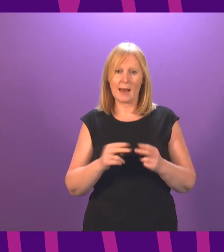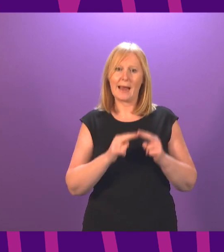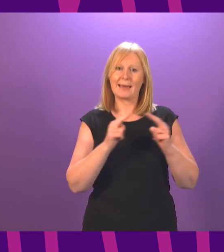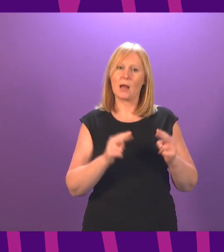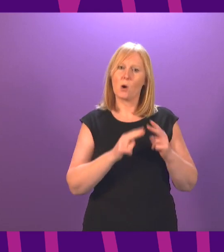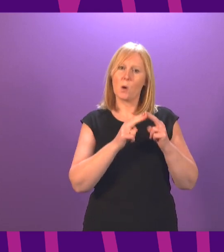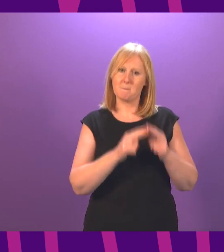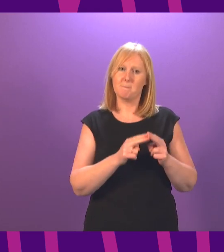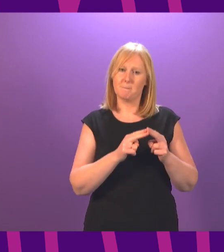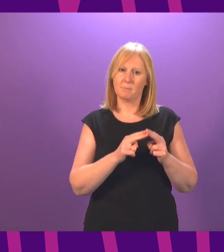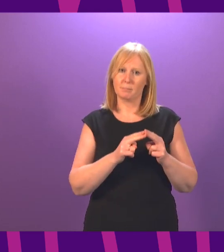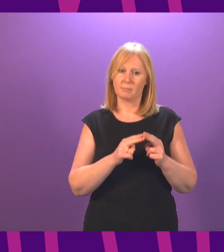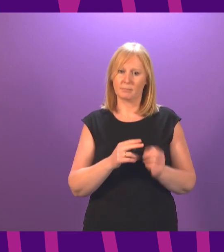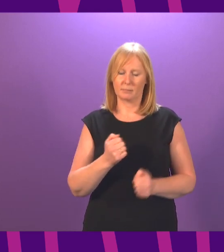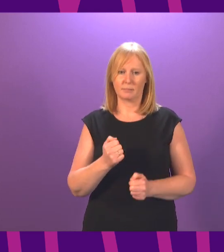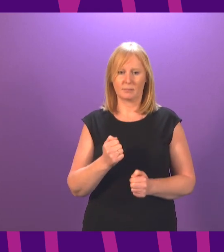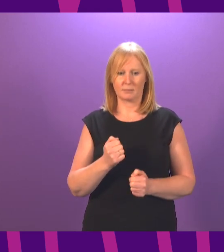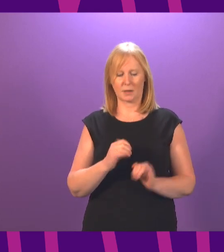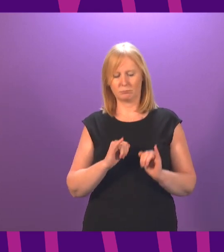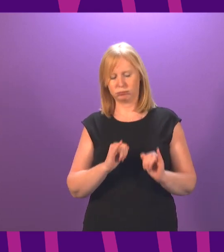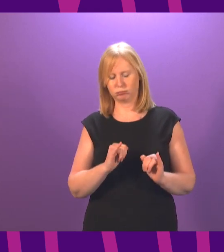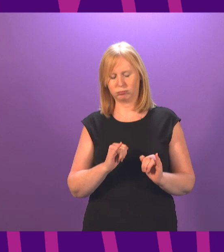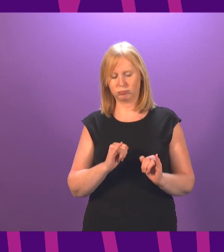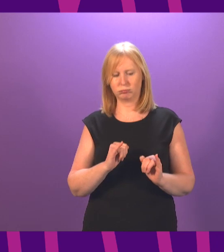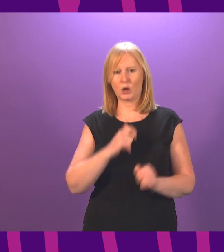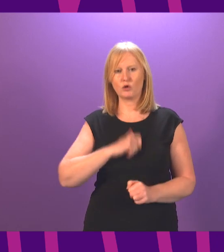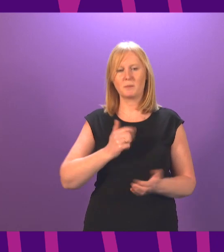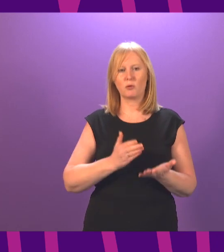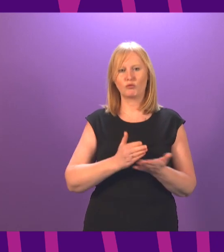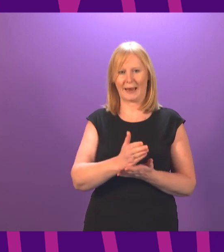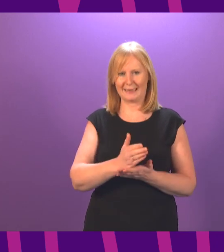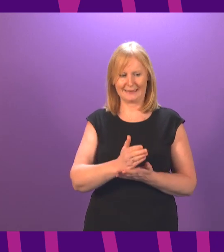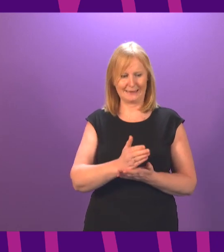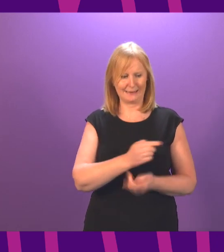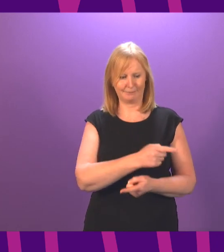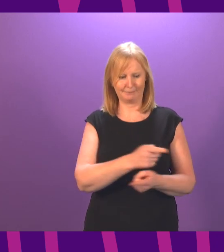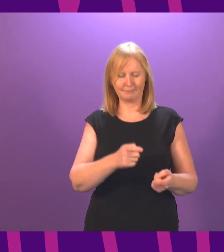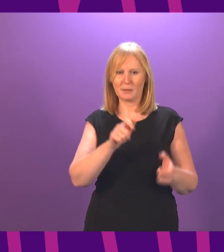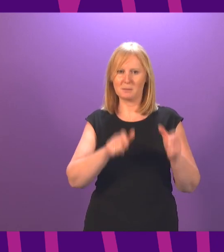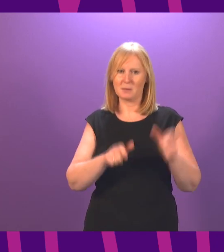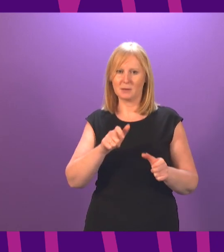violation of the human rights of care home residents. Families have been torn apart from